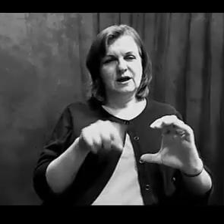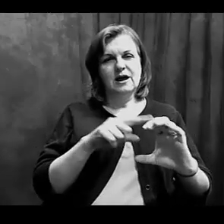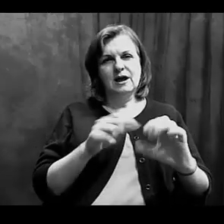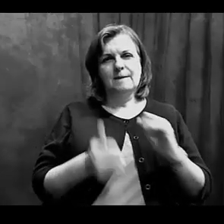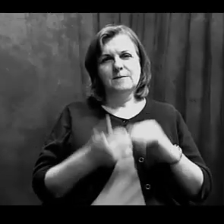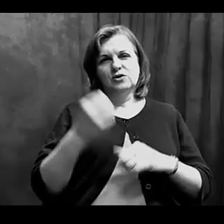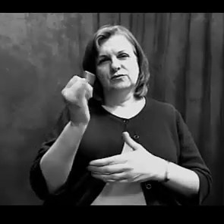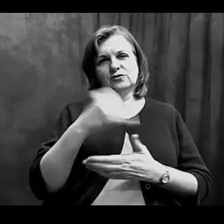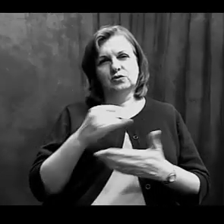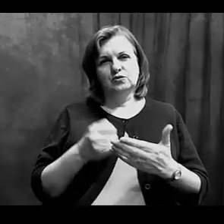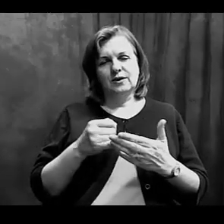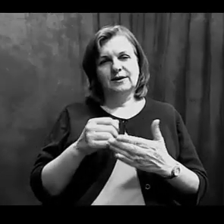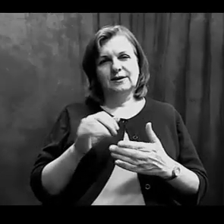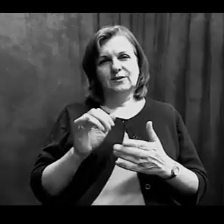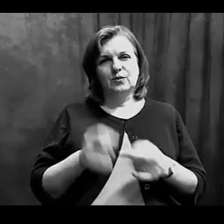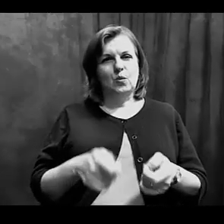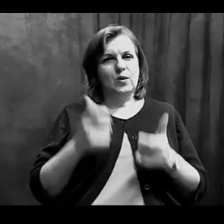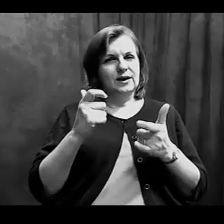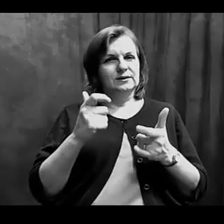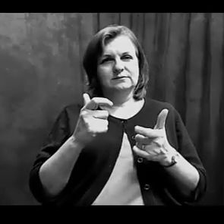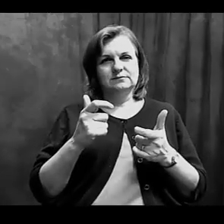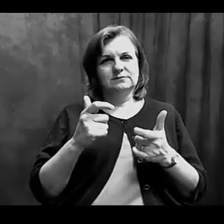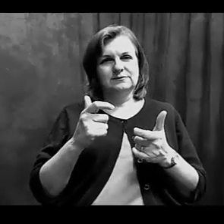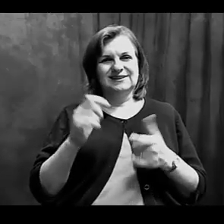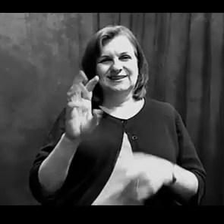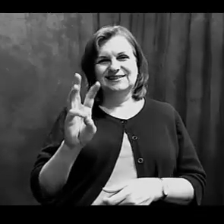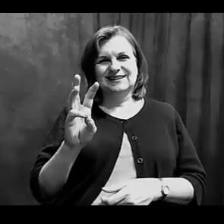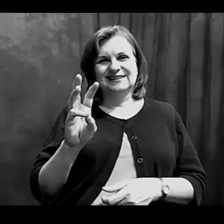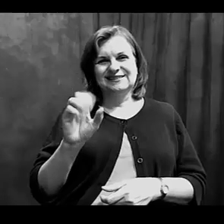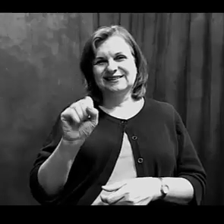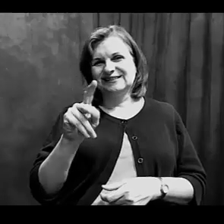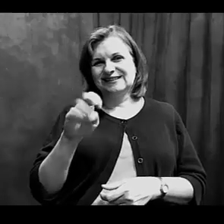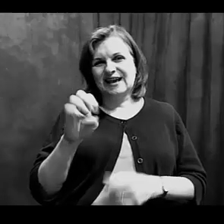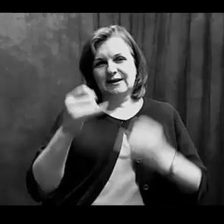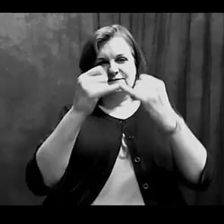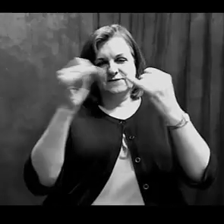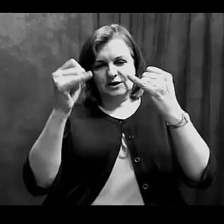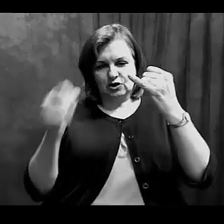basic kind of structure for us -- most of us just drawn it kind of as a quick